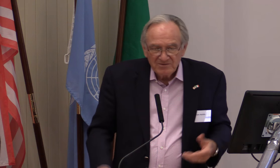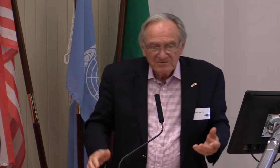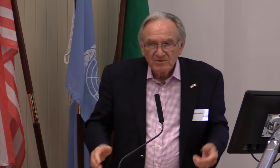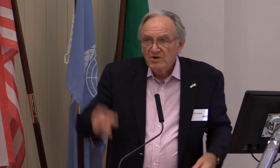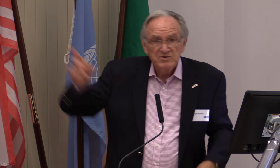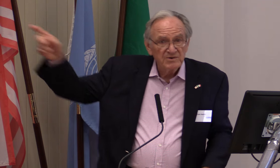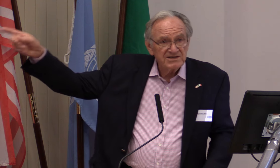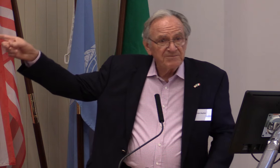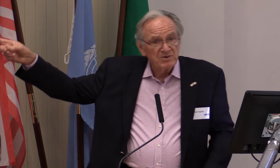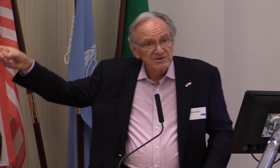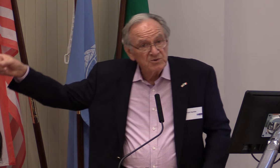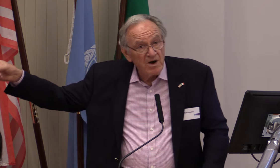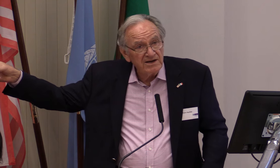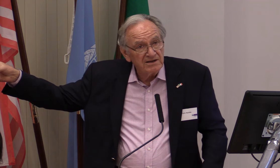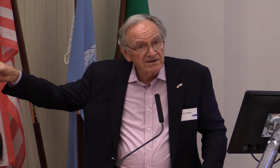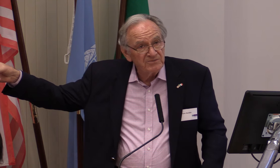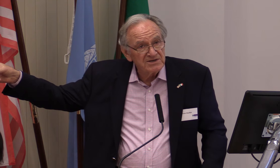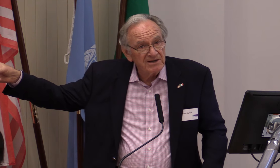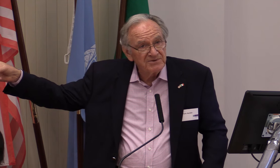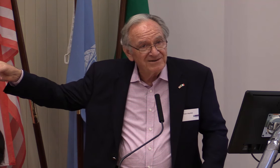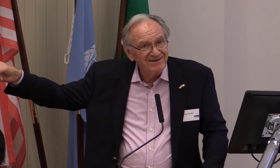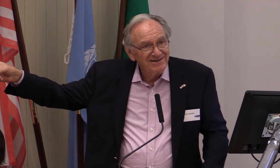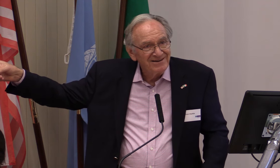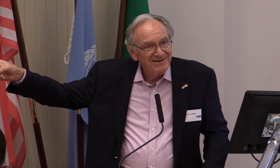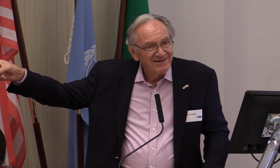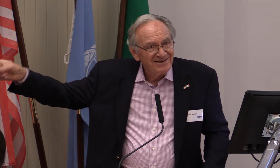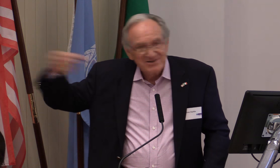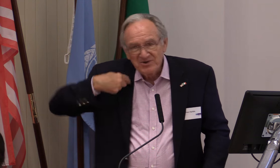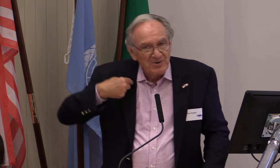of them saying why don't you arrest that person that's walking up the steps? This is the only